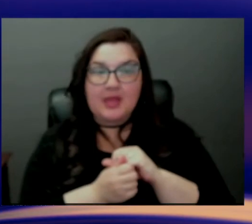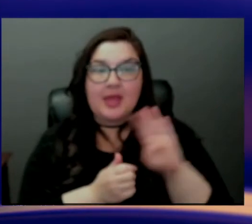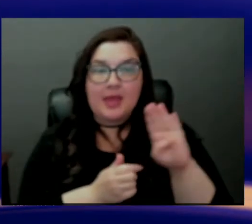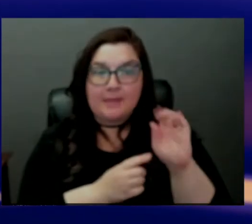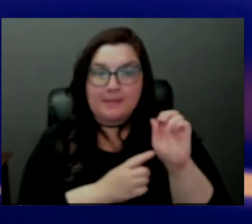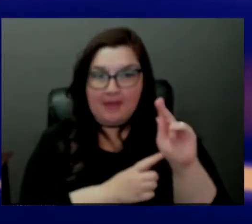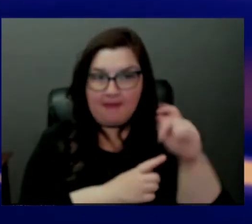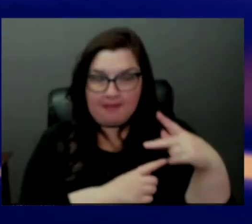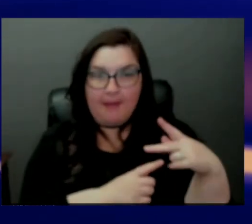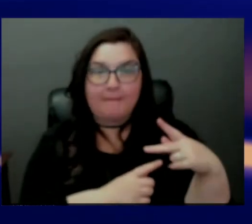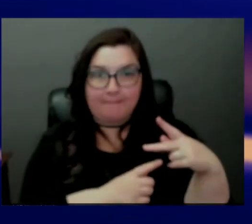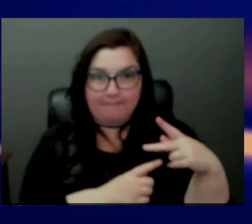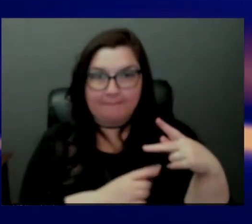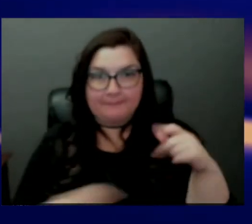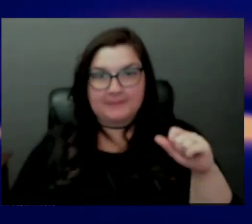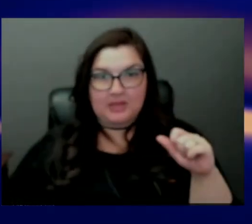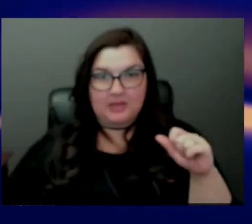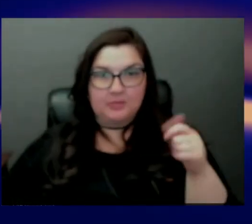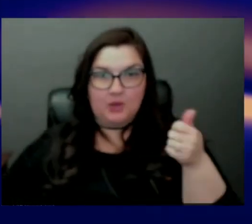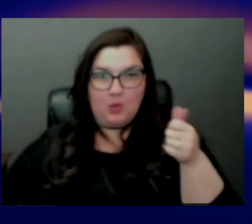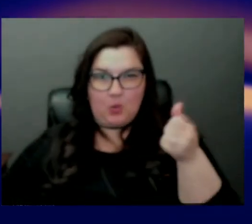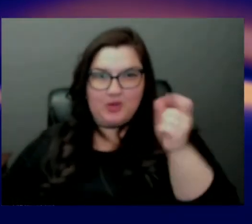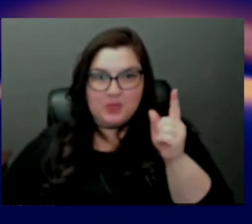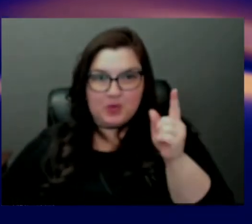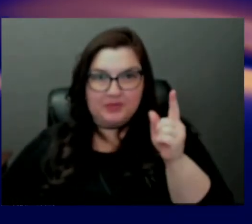And then honestly, the folks that are out there listening,